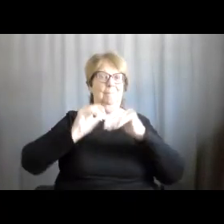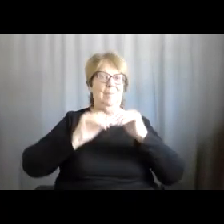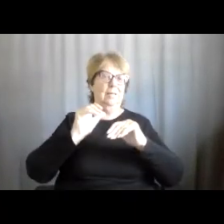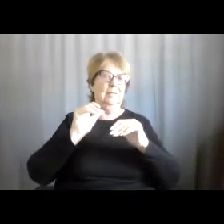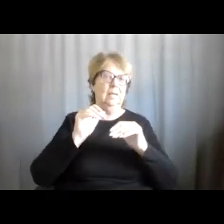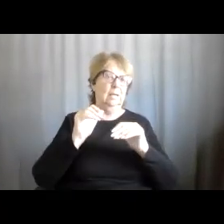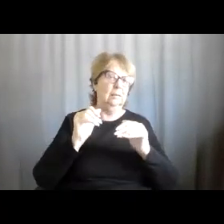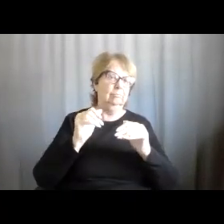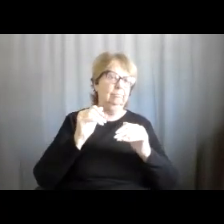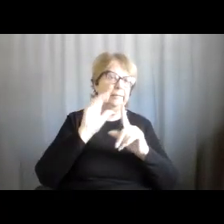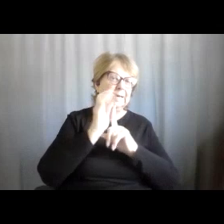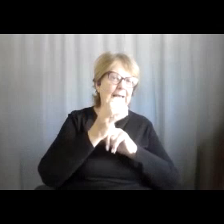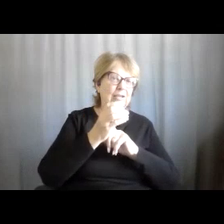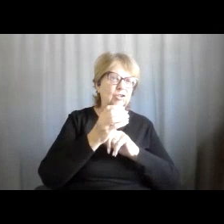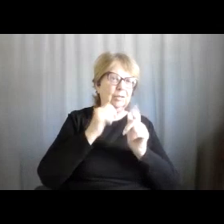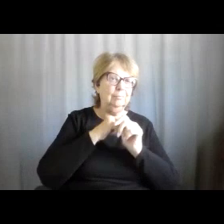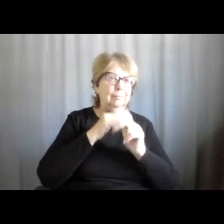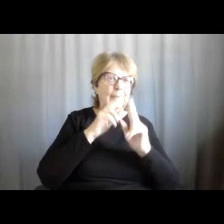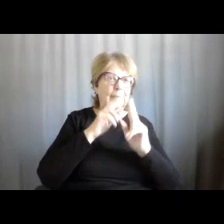[Roby Poche (DES)] To be code compliant, the handrail shouldn't end